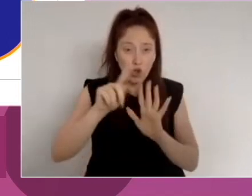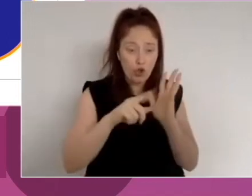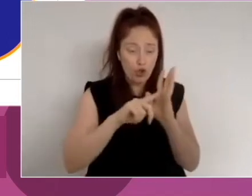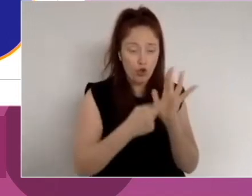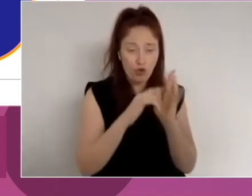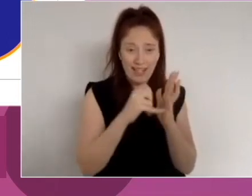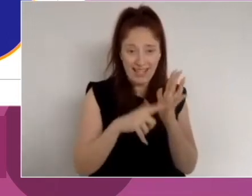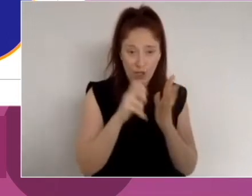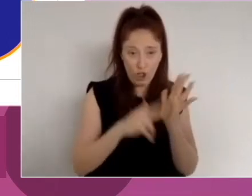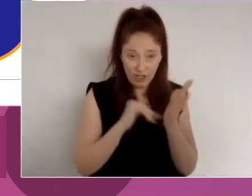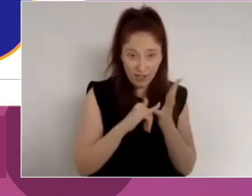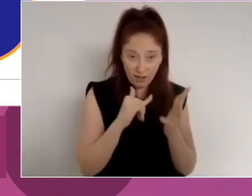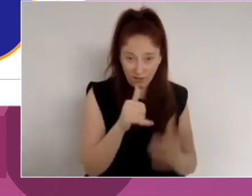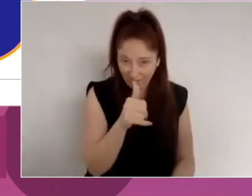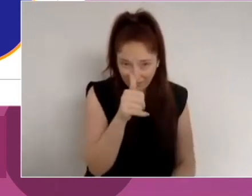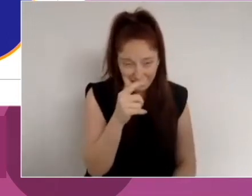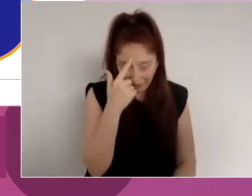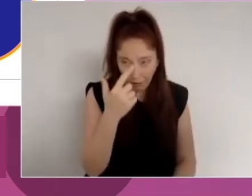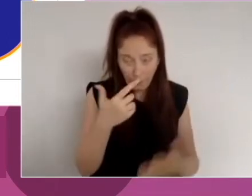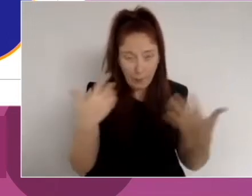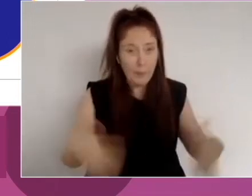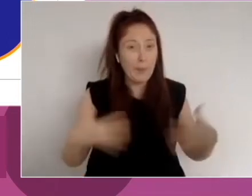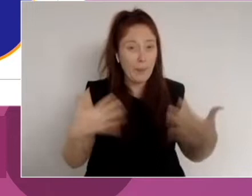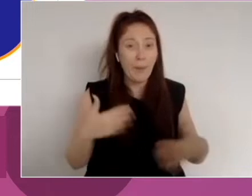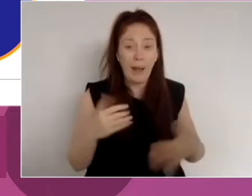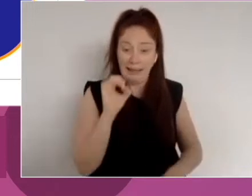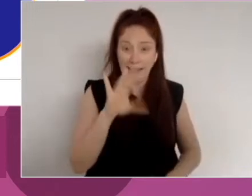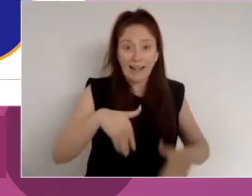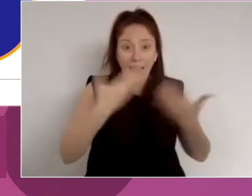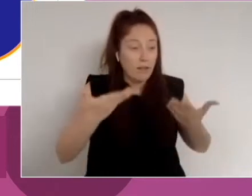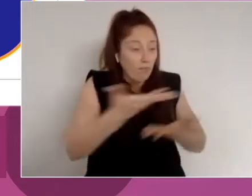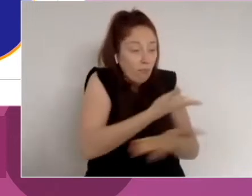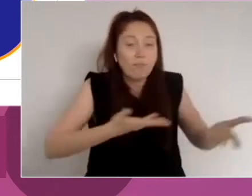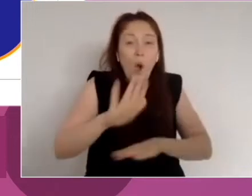different challenges of that, and we brought together a national mental health and wellbeing